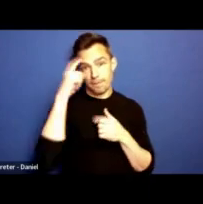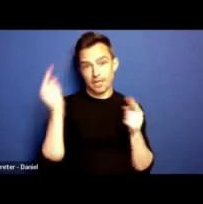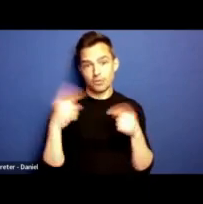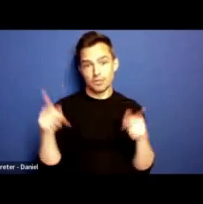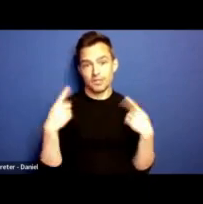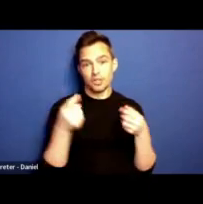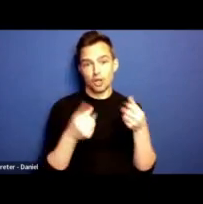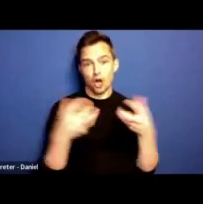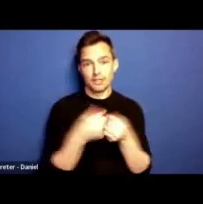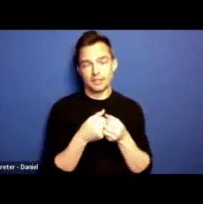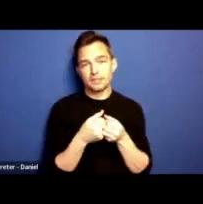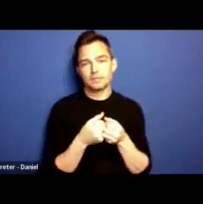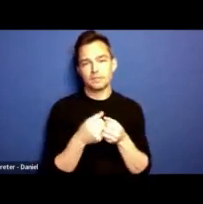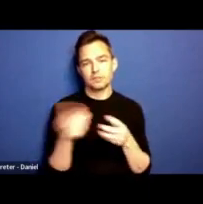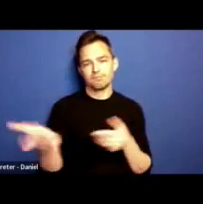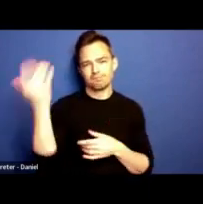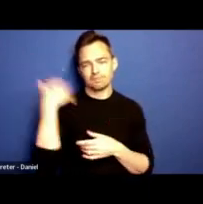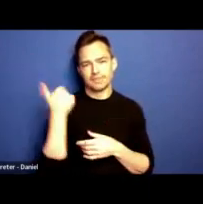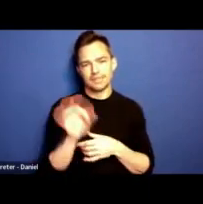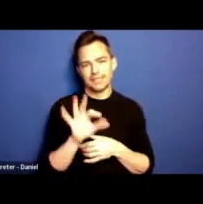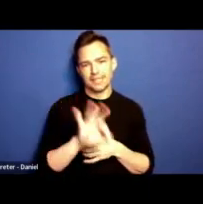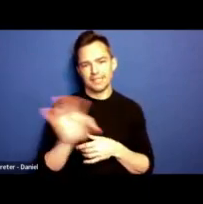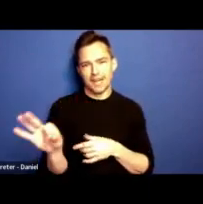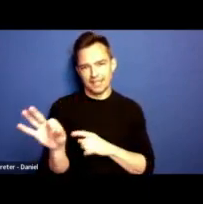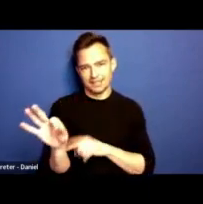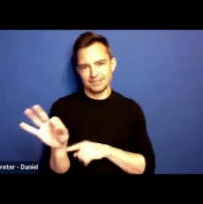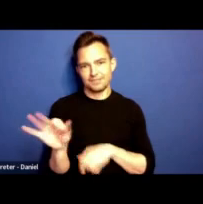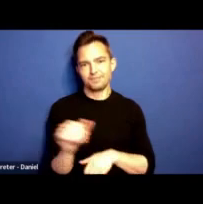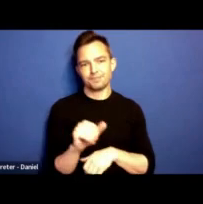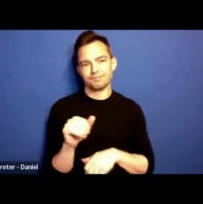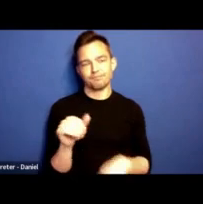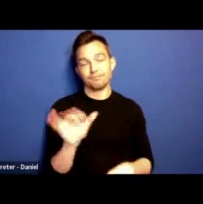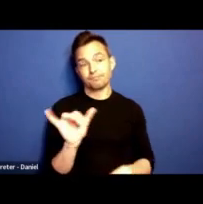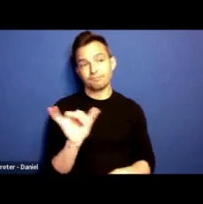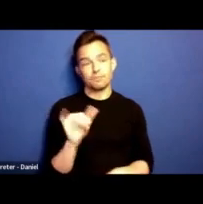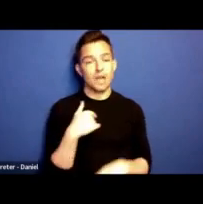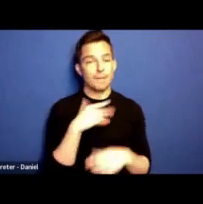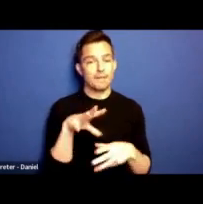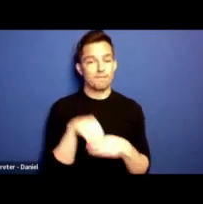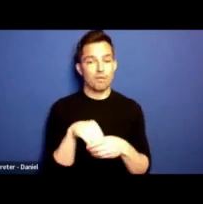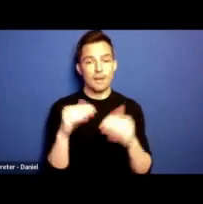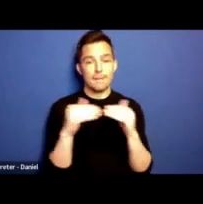accident all the way back in 1999. And I've been involved with peer support from many